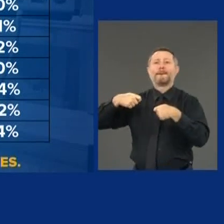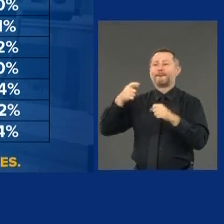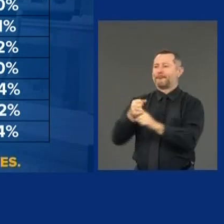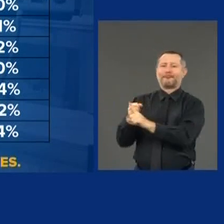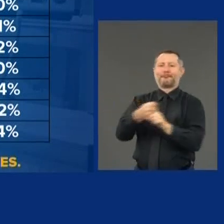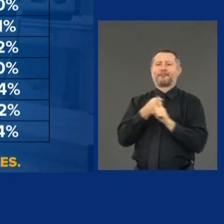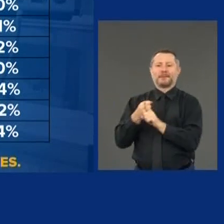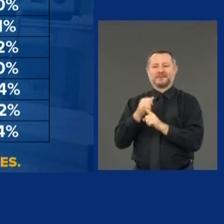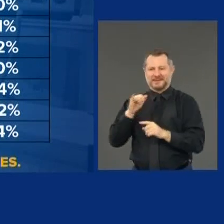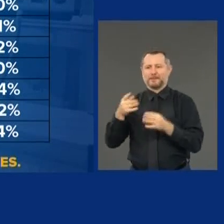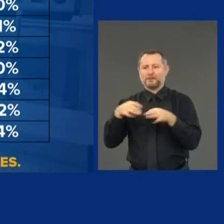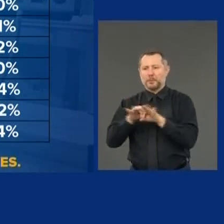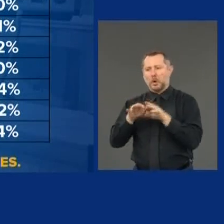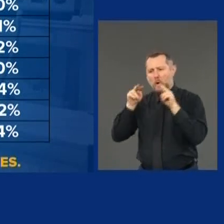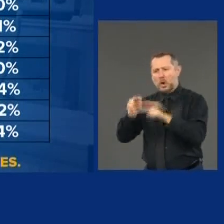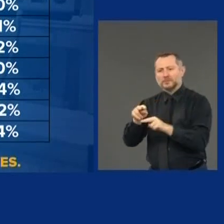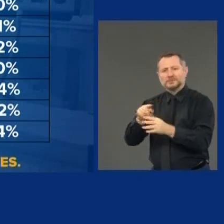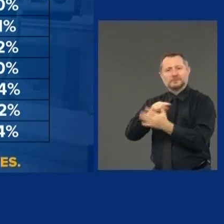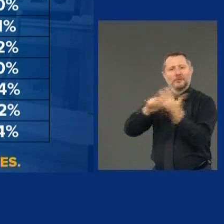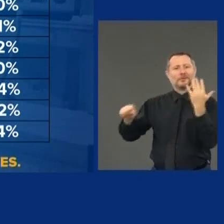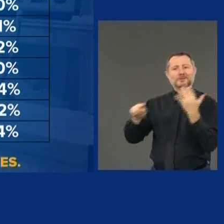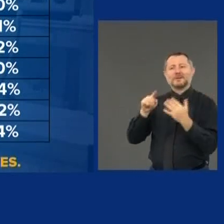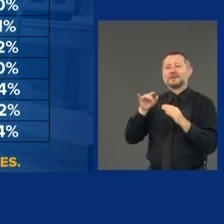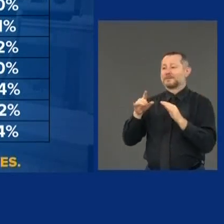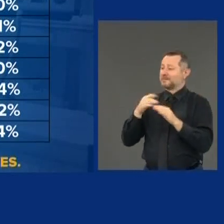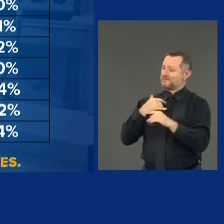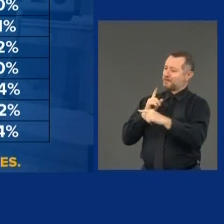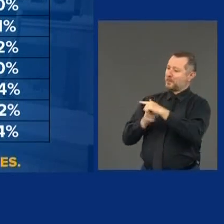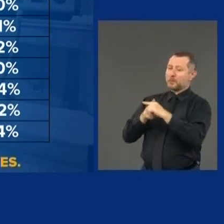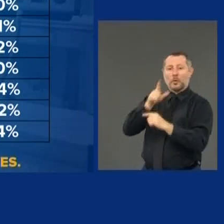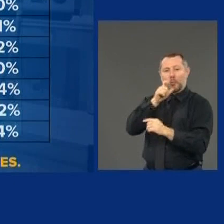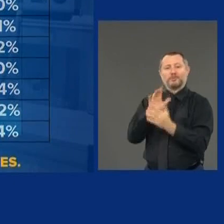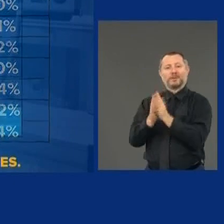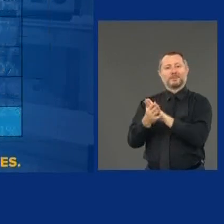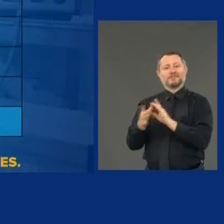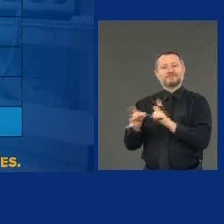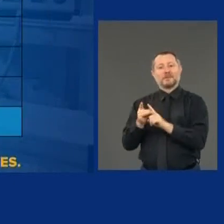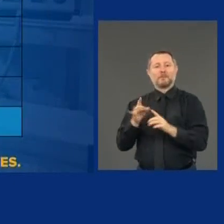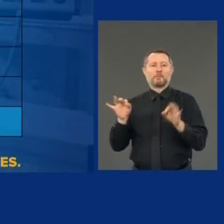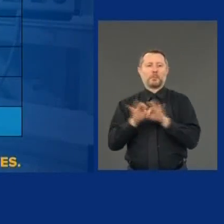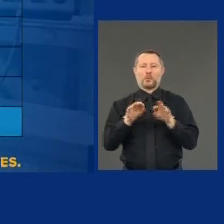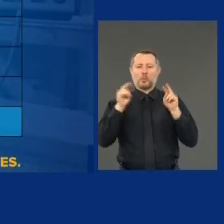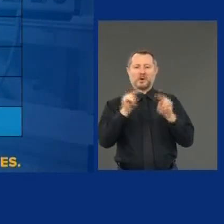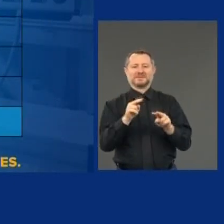OF THE 200, 13 WENT TO THIS RESTAURANT. SO, YOU LOOK AT THOSE THAT TEST